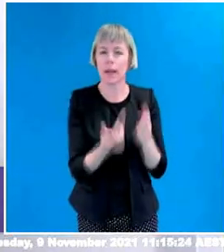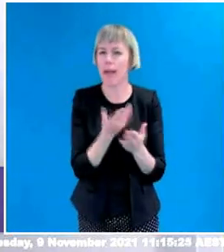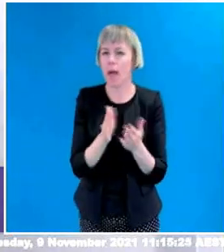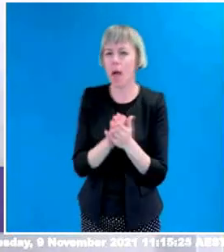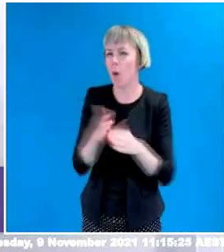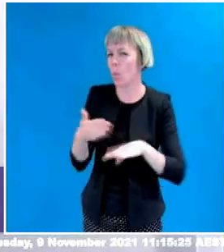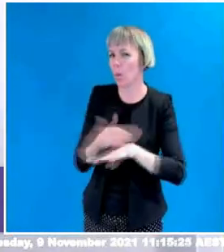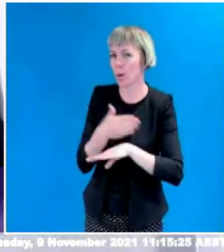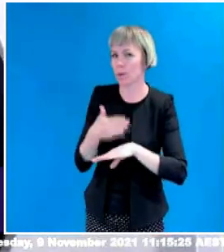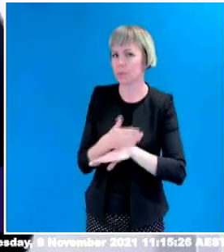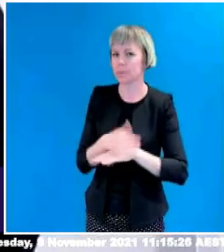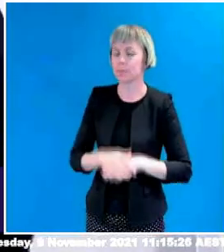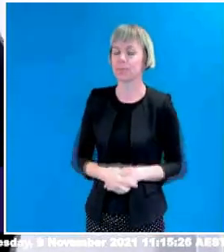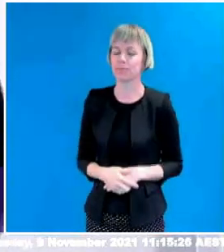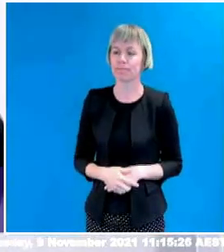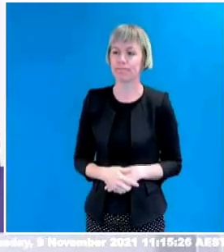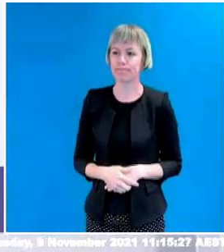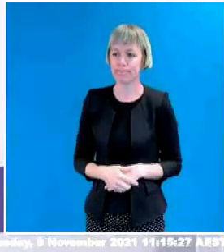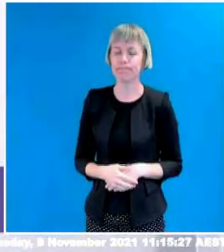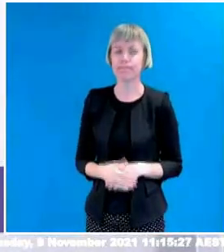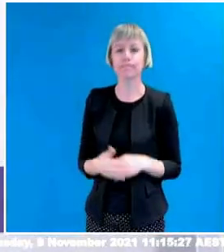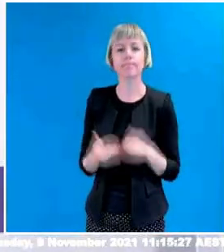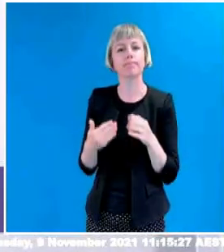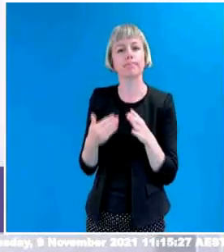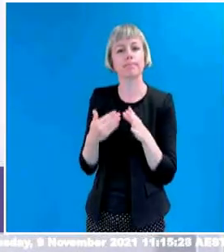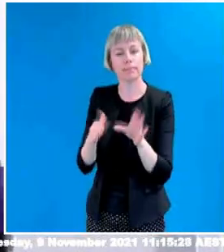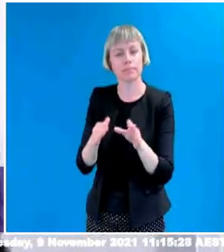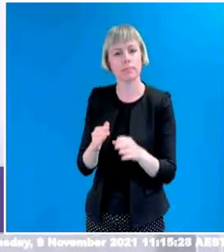The concept of human rights due diligence is something the UN